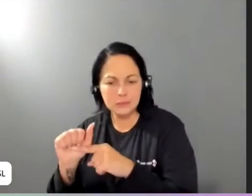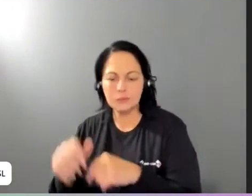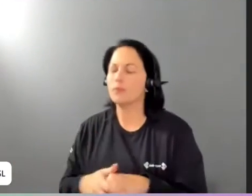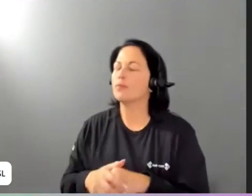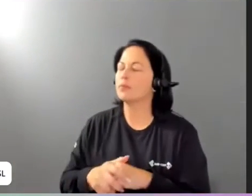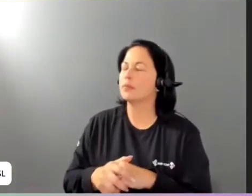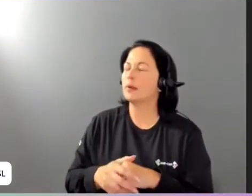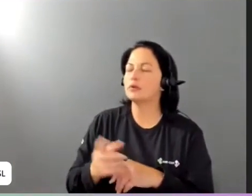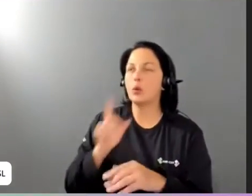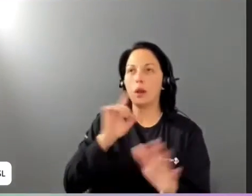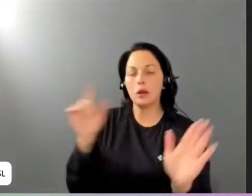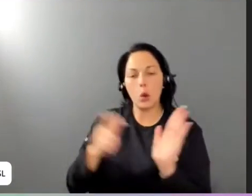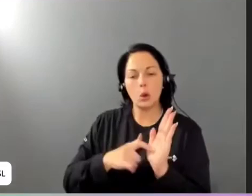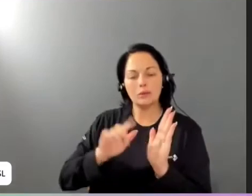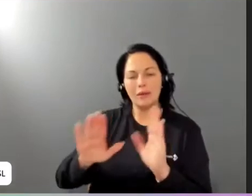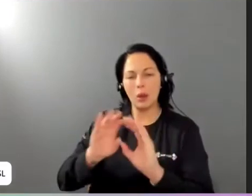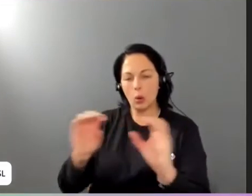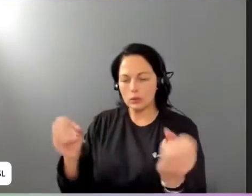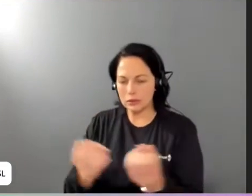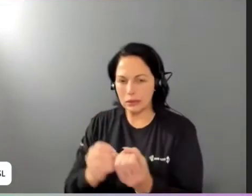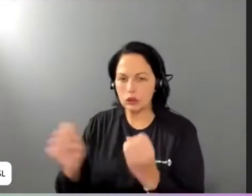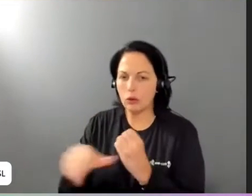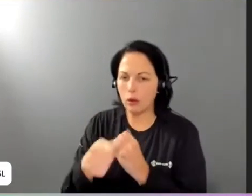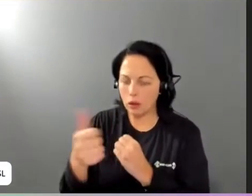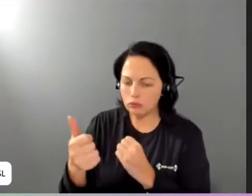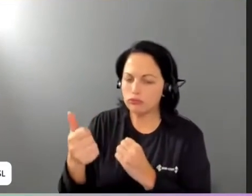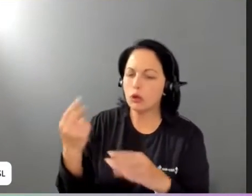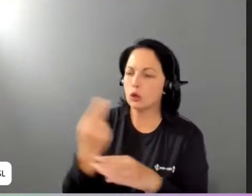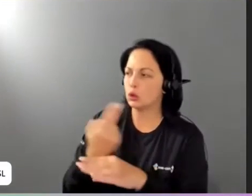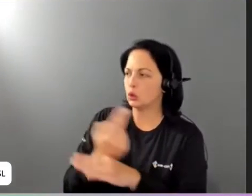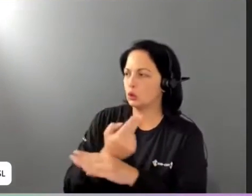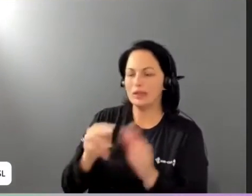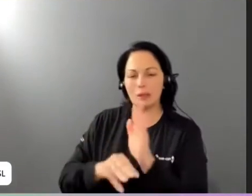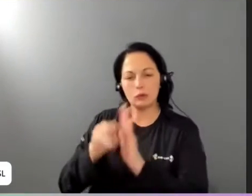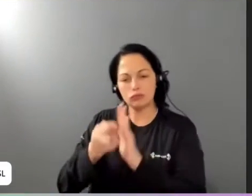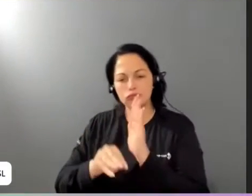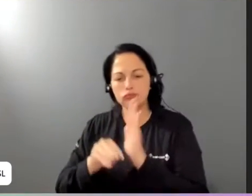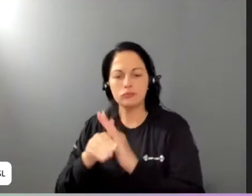no way to scale that best practice pure milk and what I